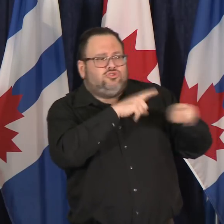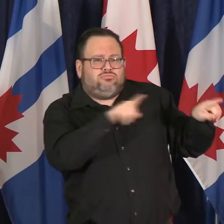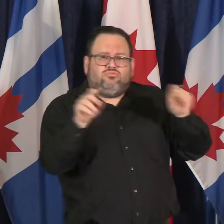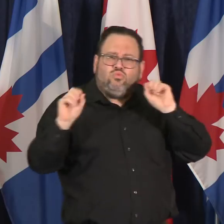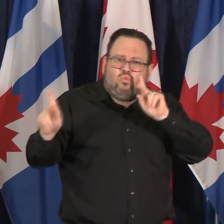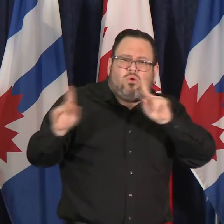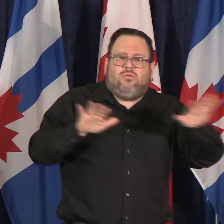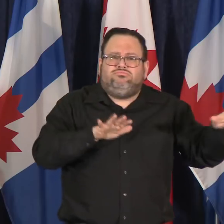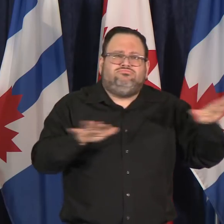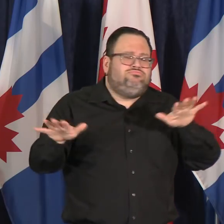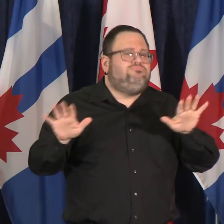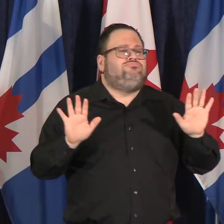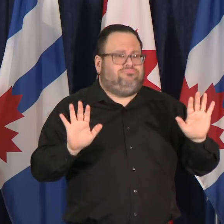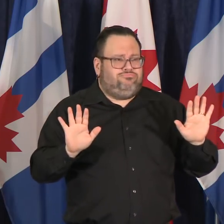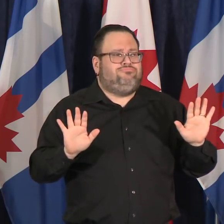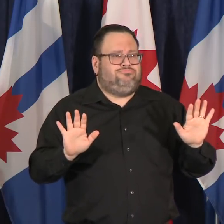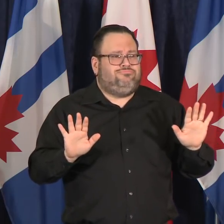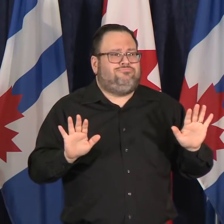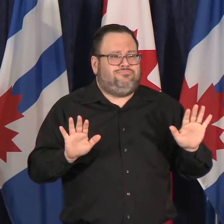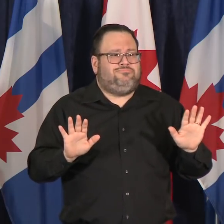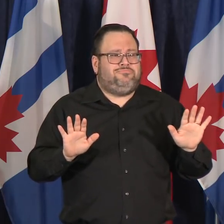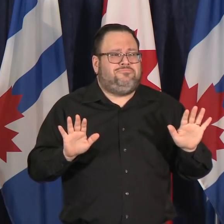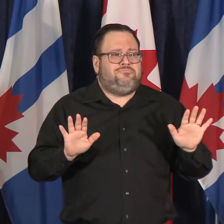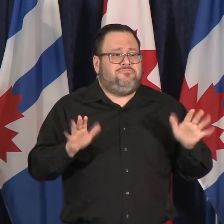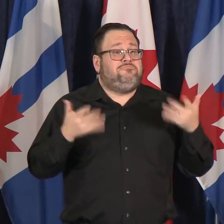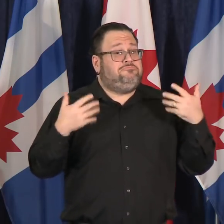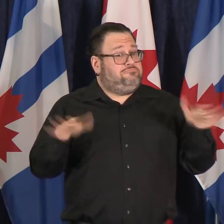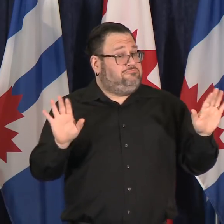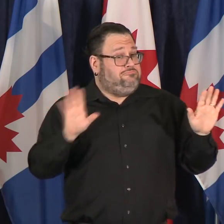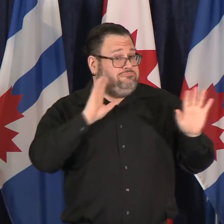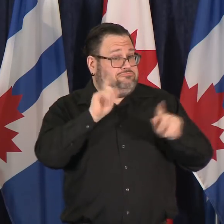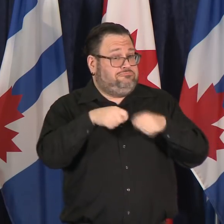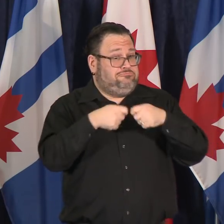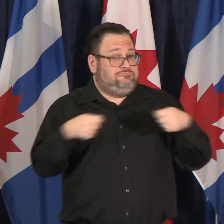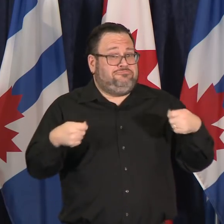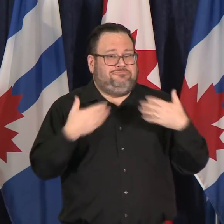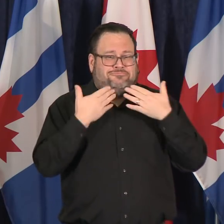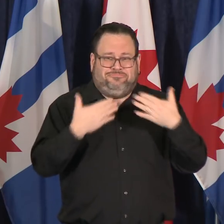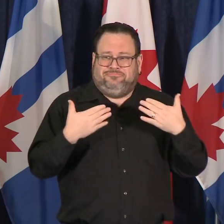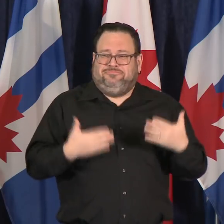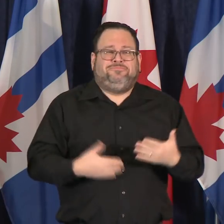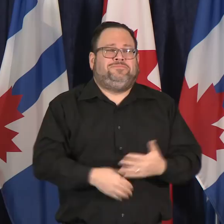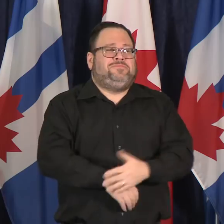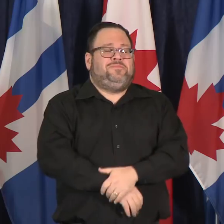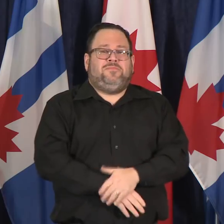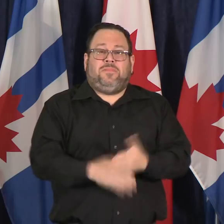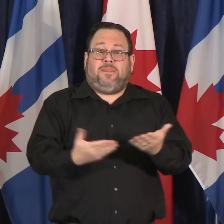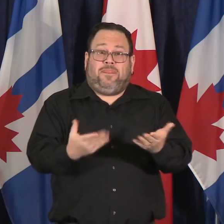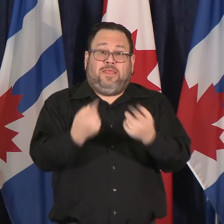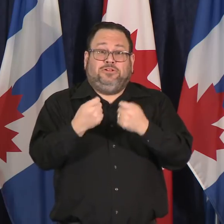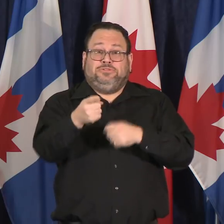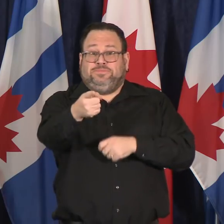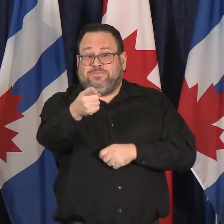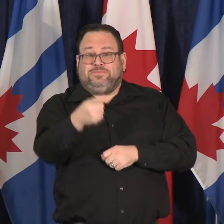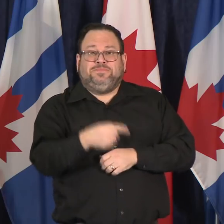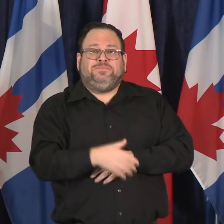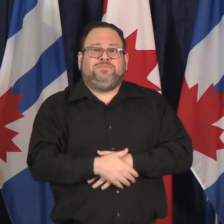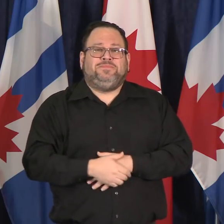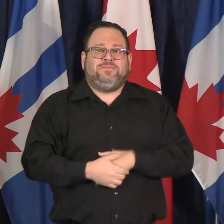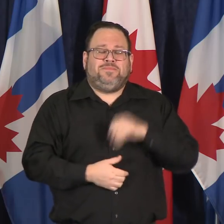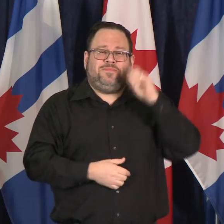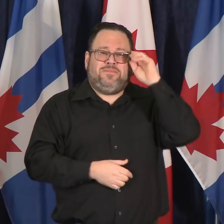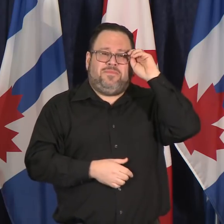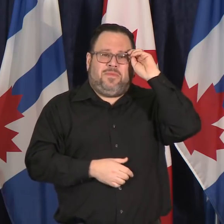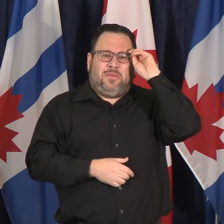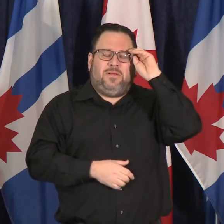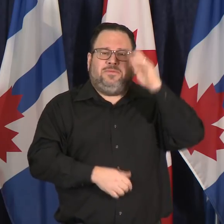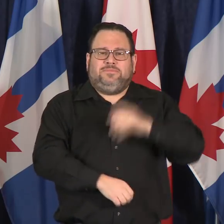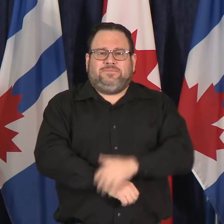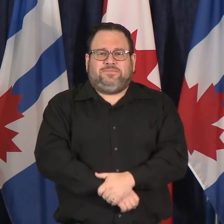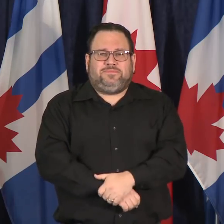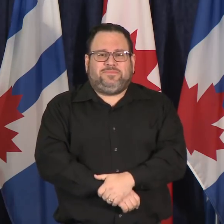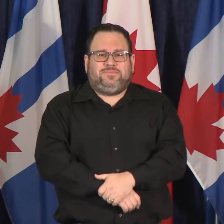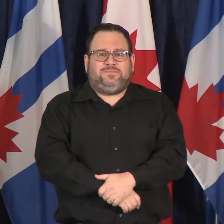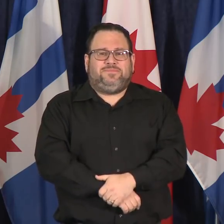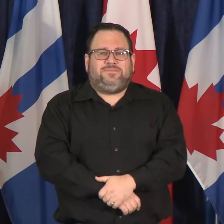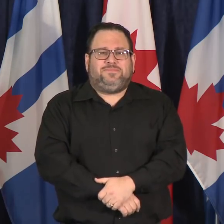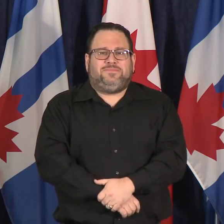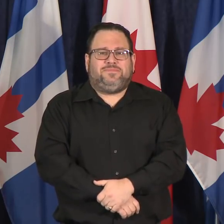wrap up my remarks and take any questions that they may have be dr.